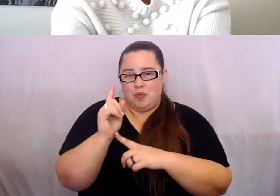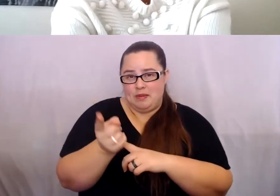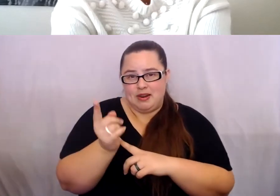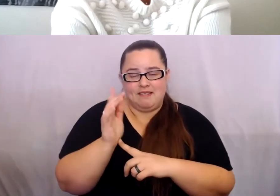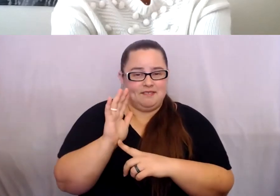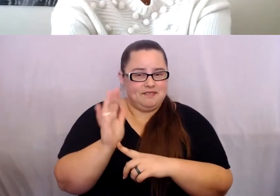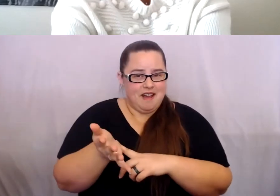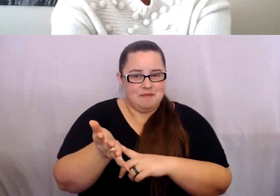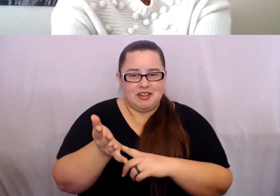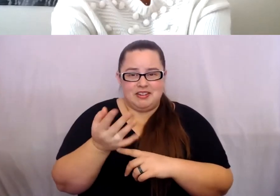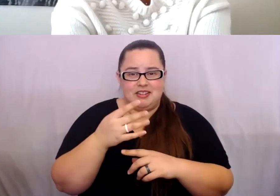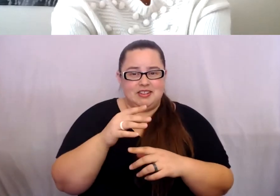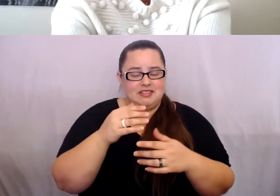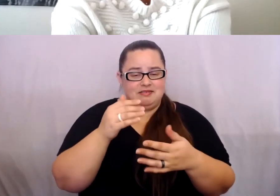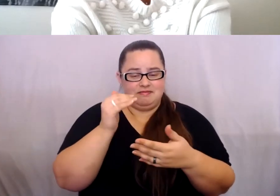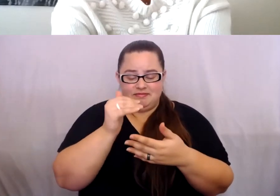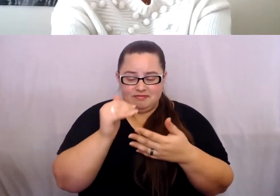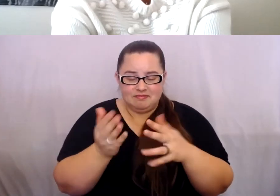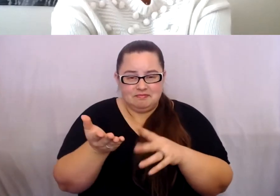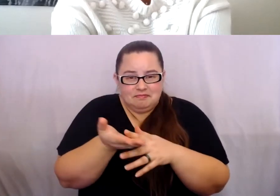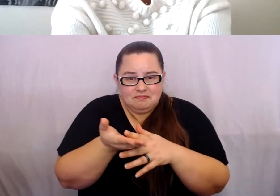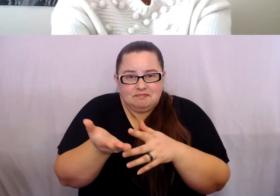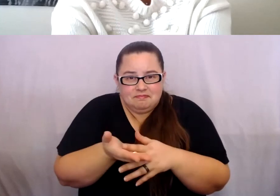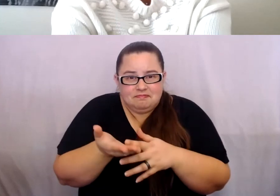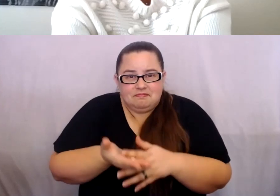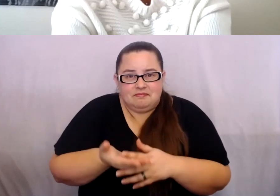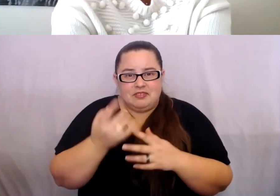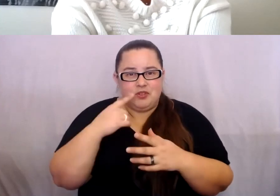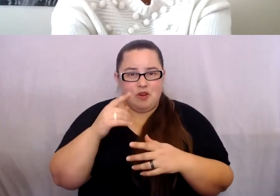Those those. Those little breaks do. Mean a ton.